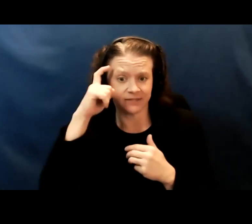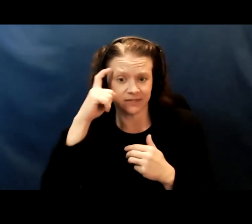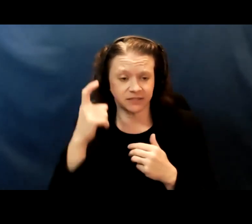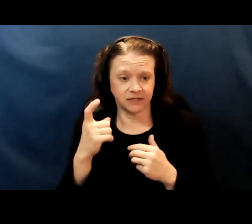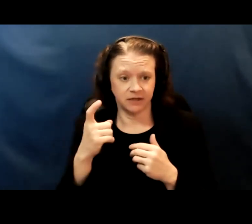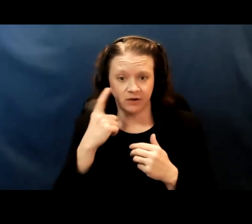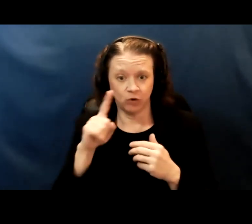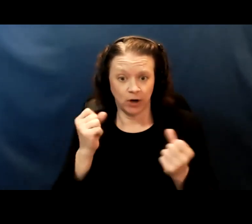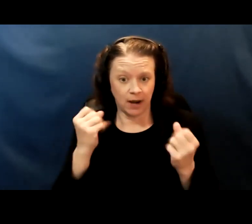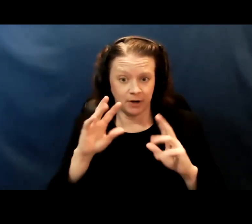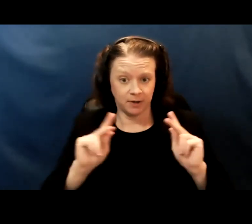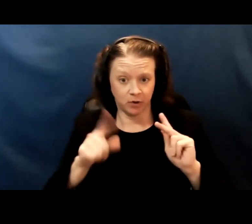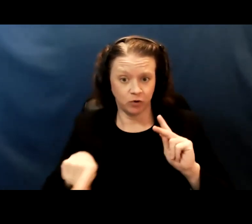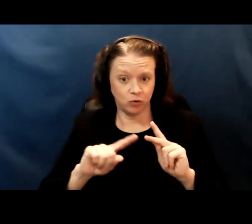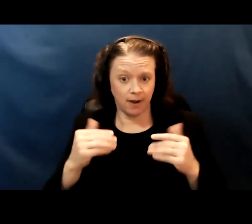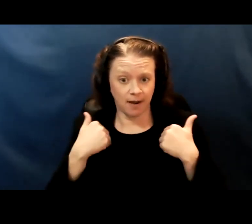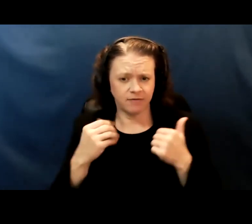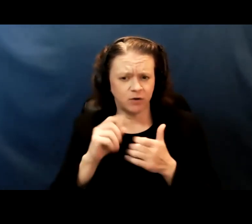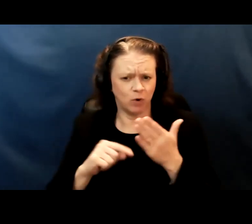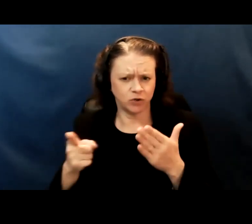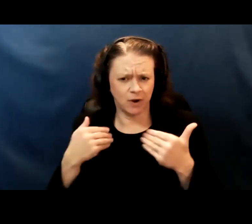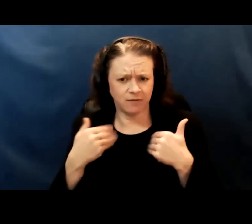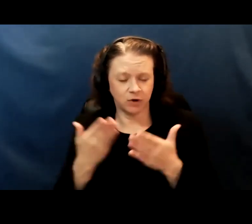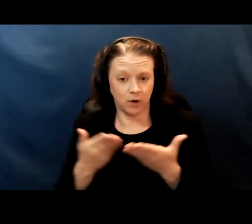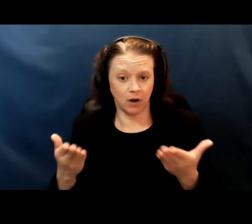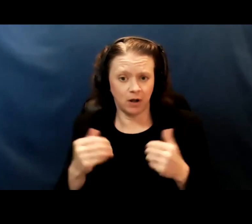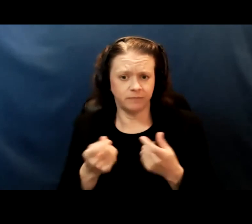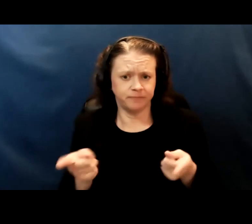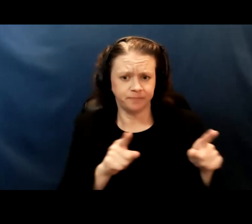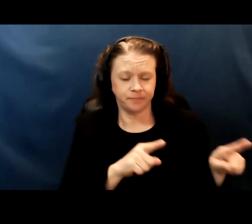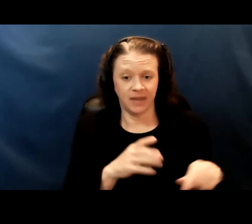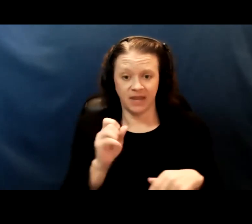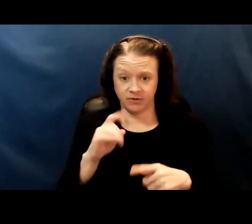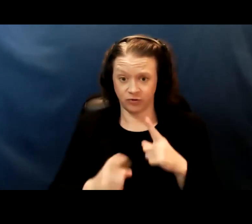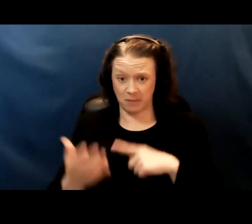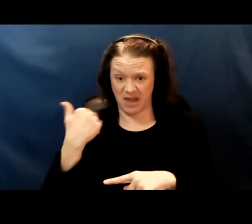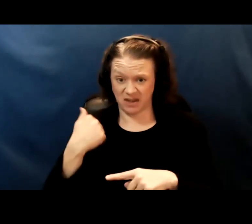many people you have and what you have going on. If it's for past videos and they're not that long, it's probably